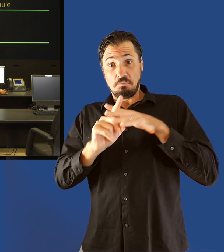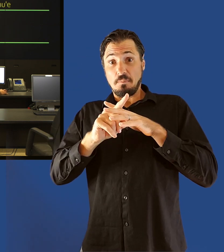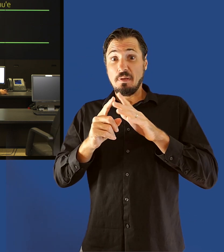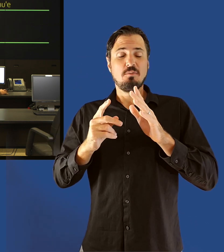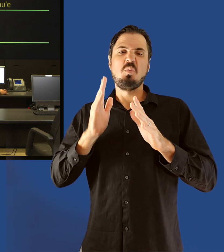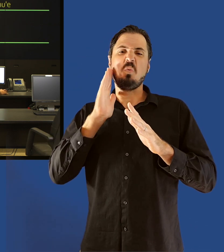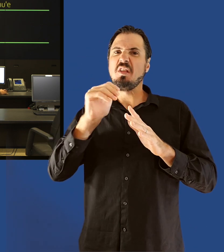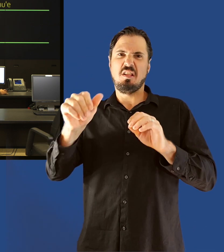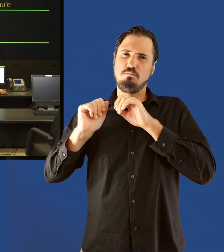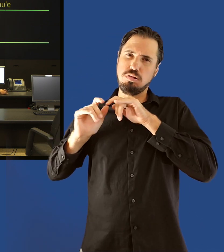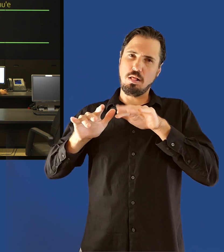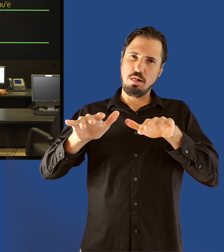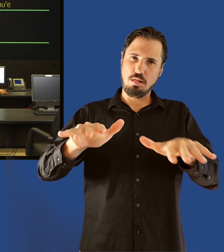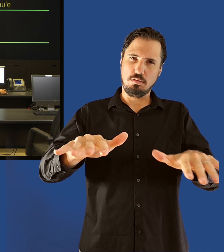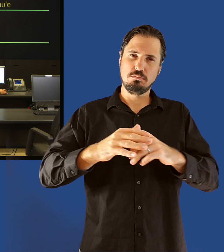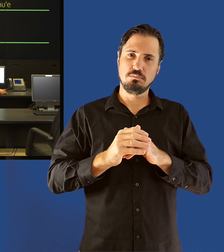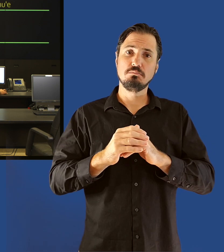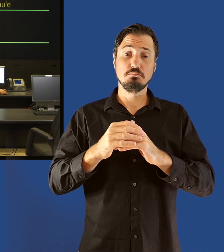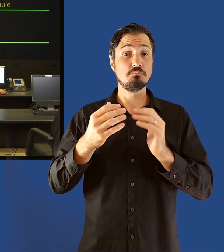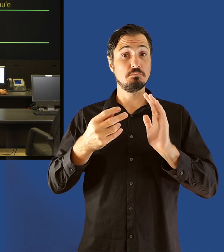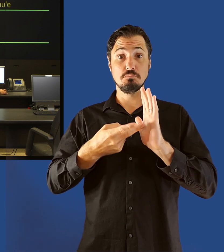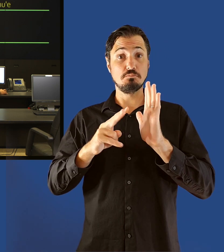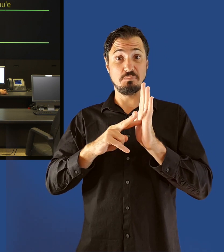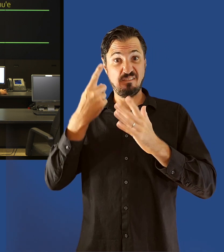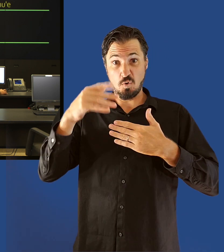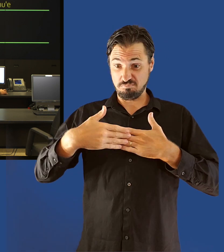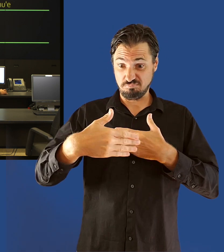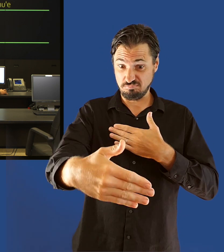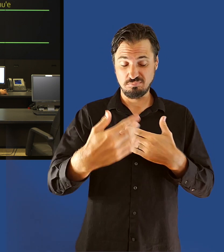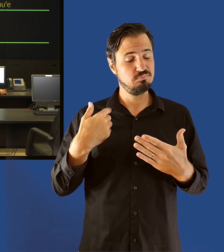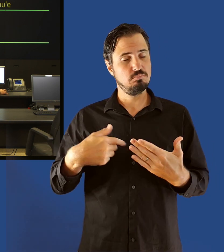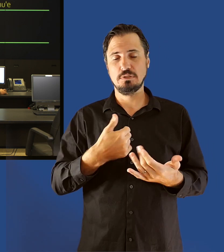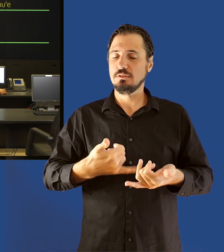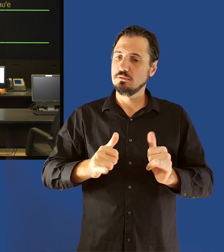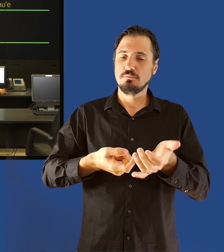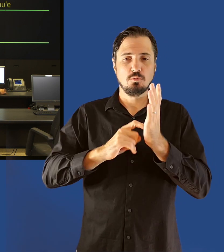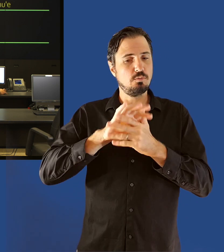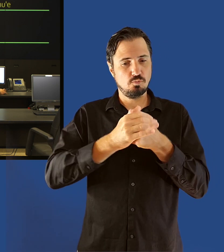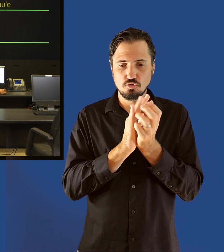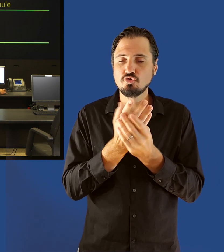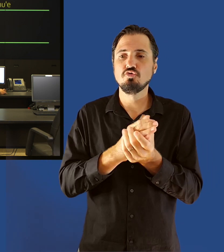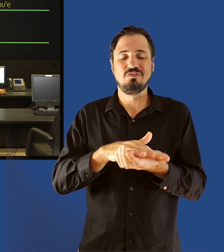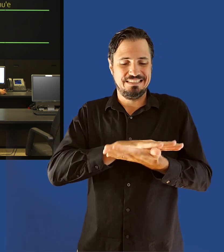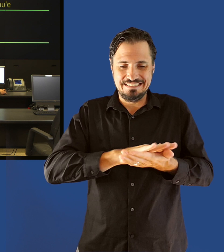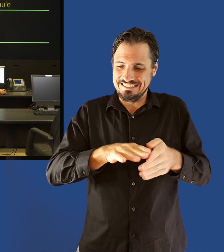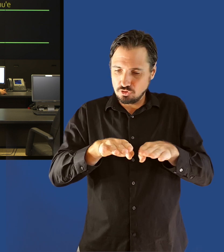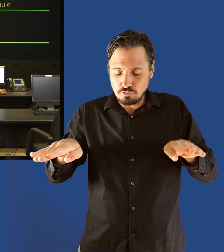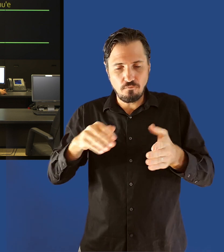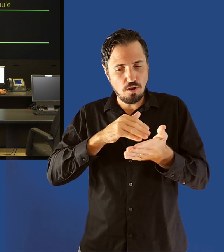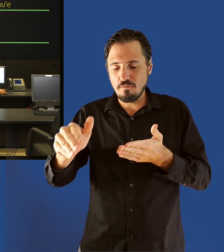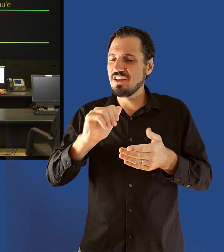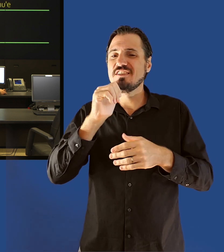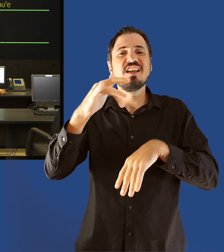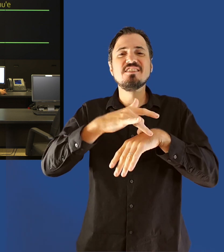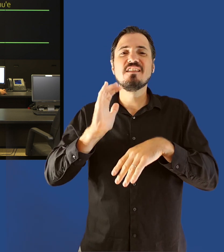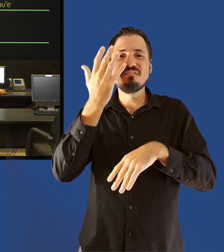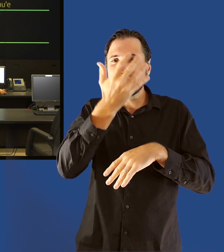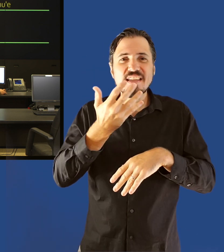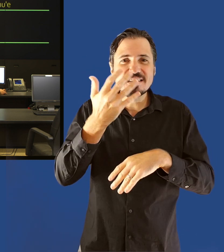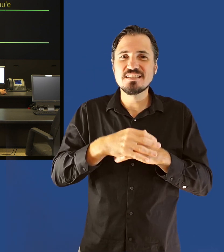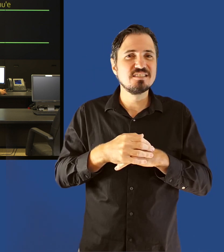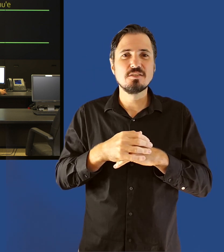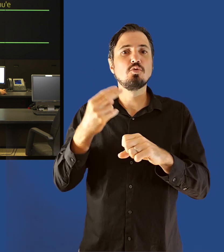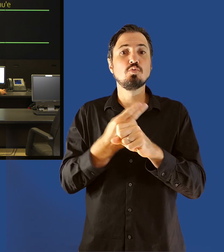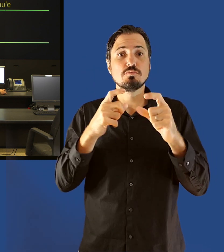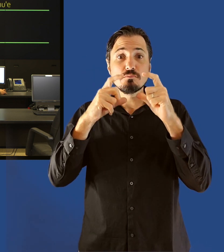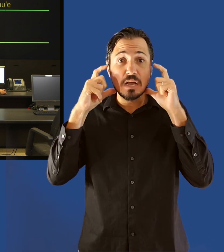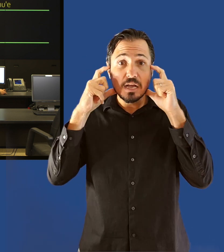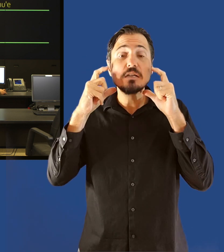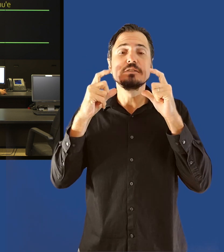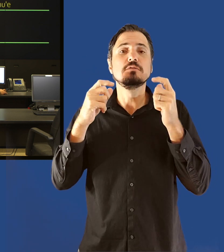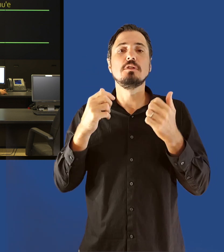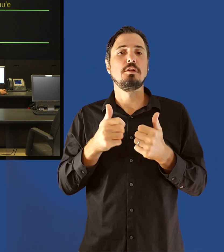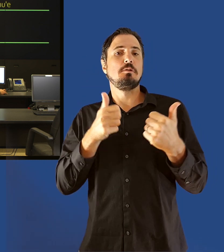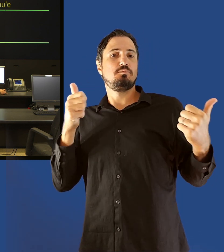This means that for the foreseeable future, we will need to wash our hands regularly, clean surfaces often, avoid touching our face, wear masks – and keep our distance from others.